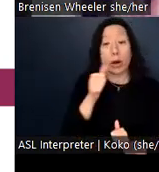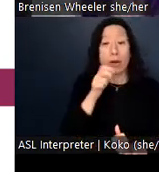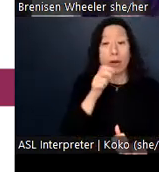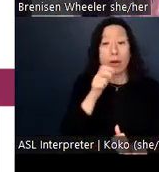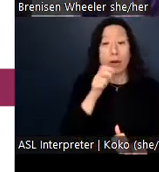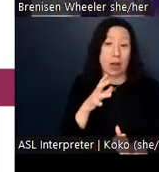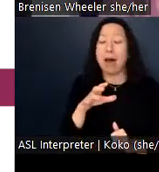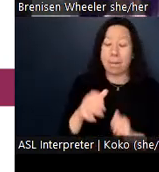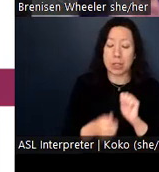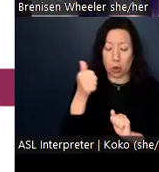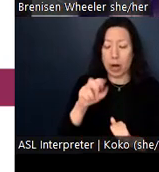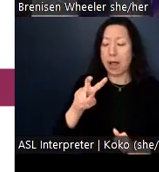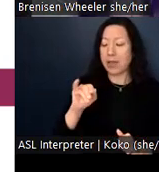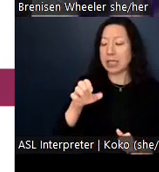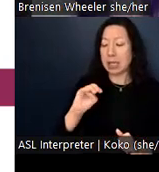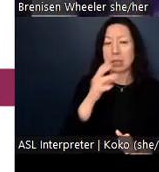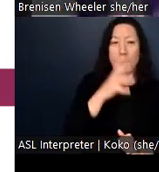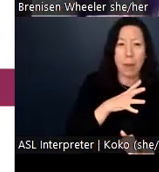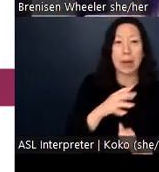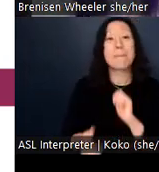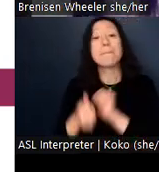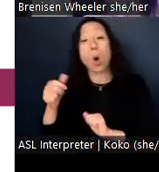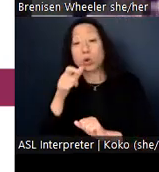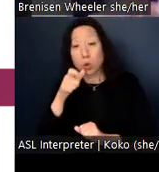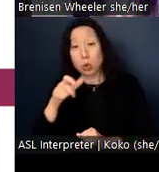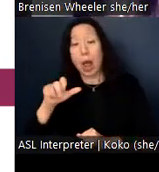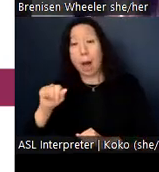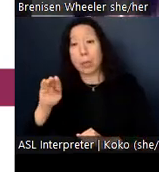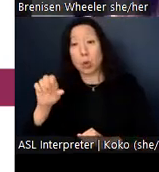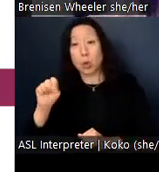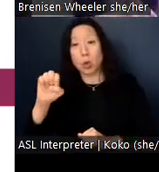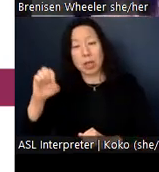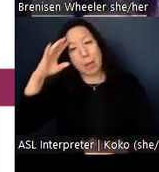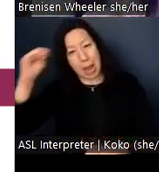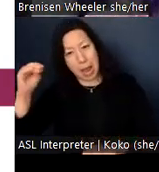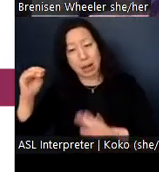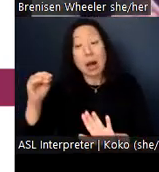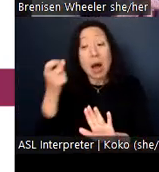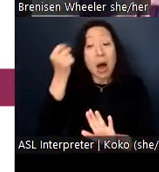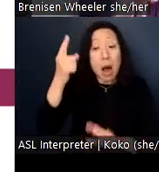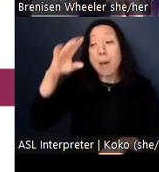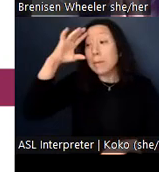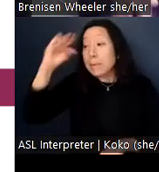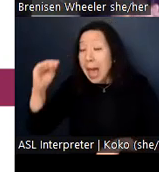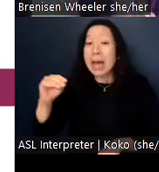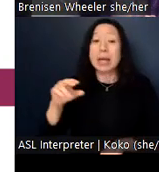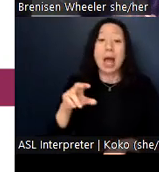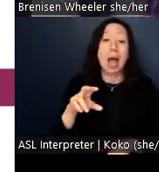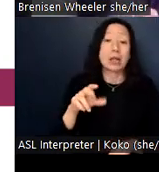are men. 12:59:04 Again. That is not to say that men and non-binary people gender on performing, don't ever experience abuse.